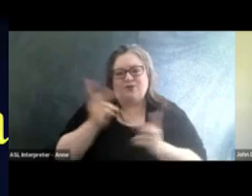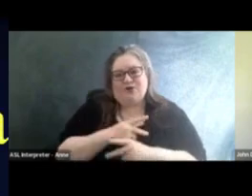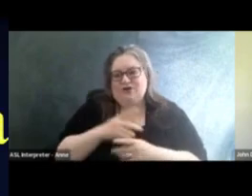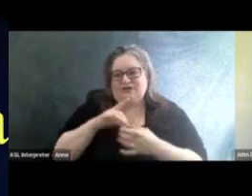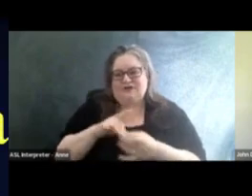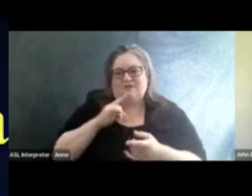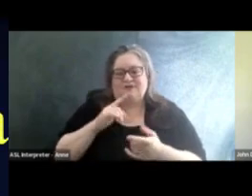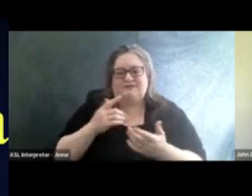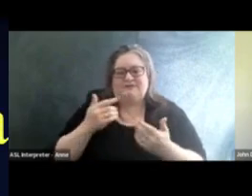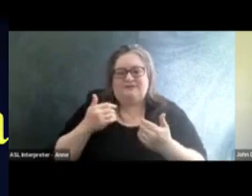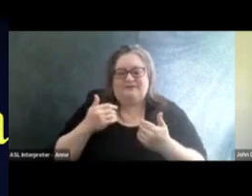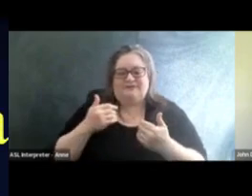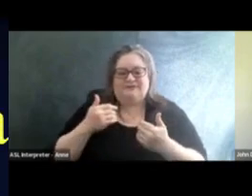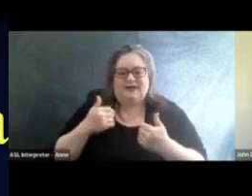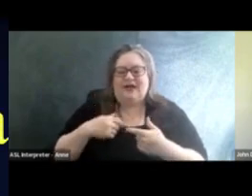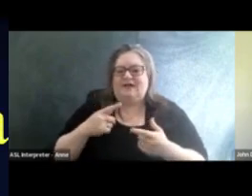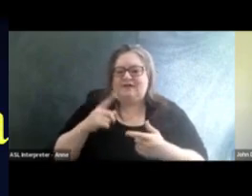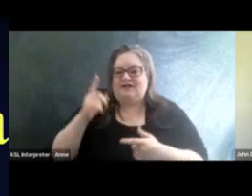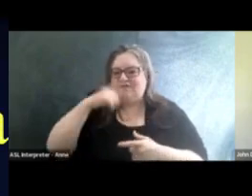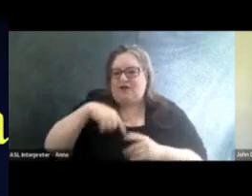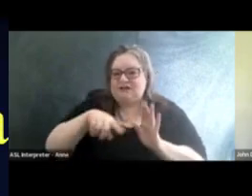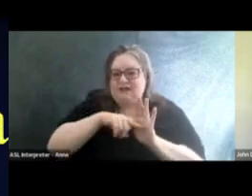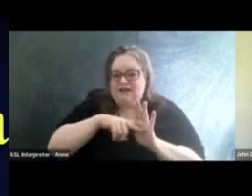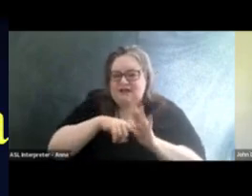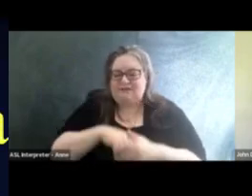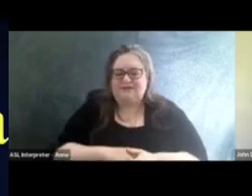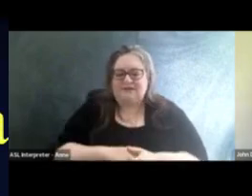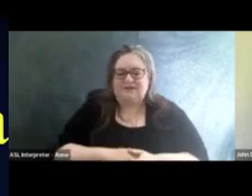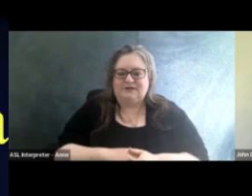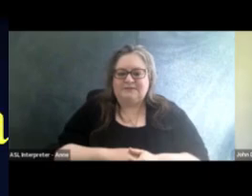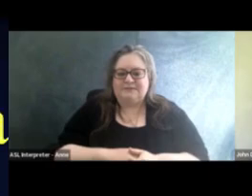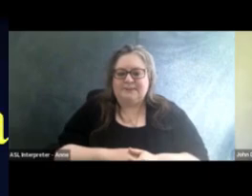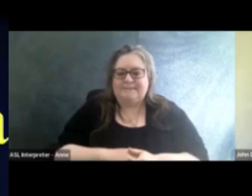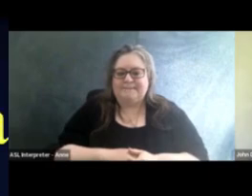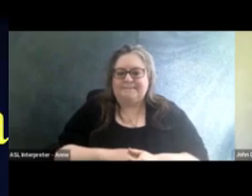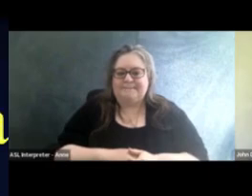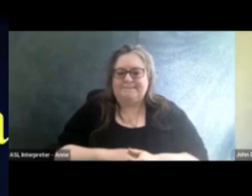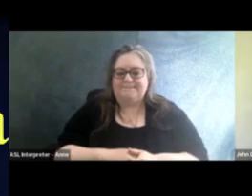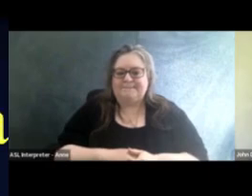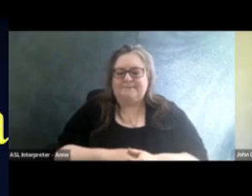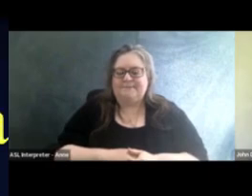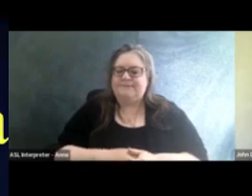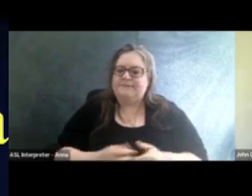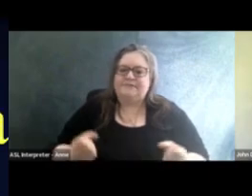having false negatives. And you know, in our years of running a